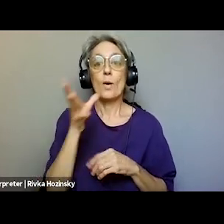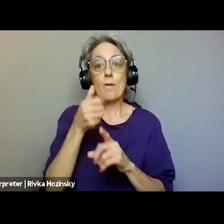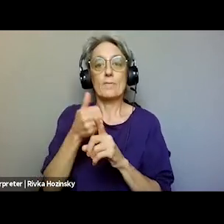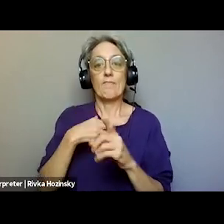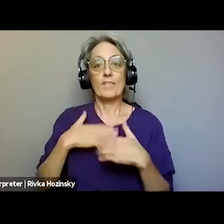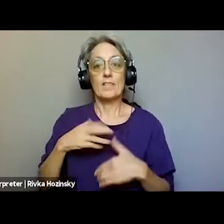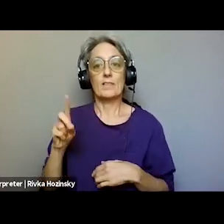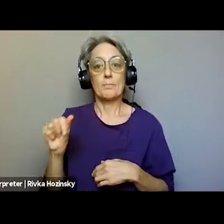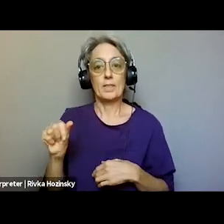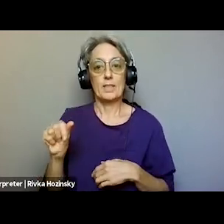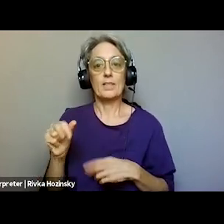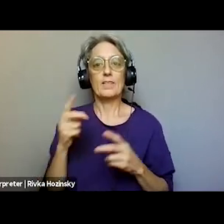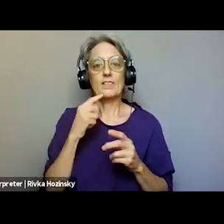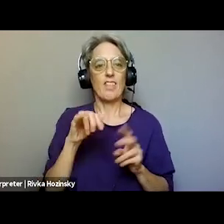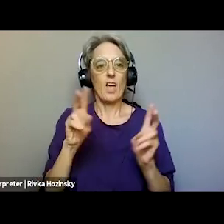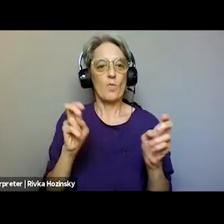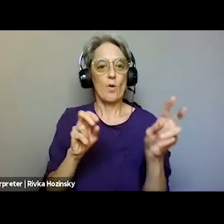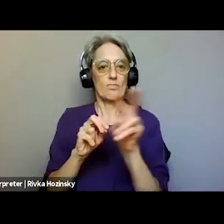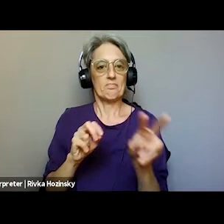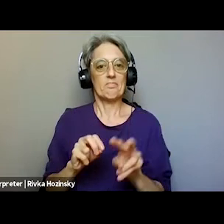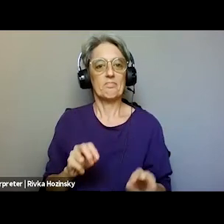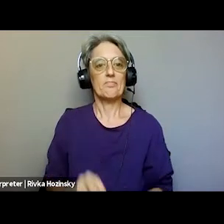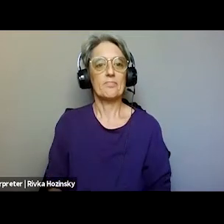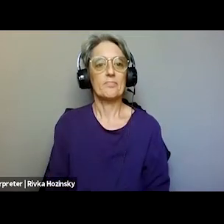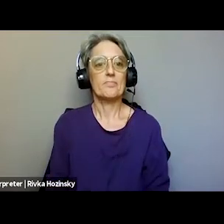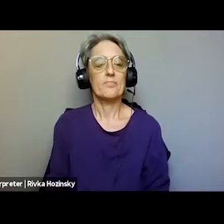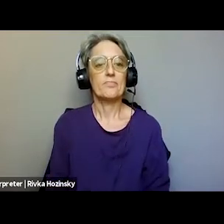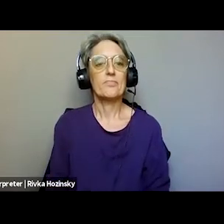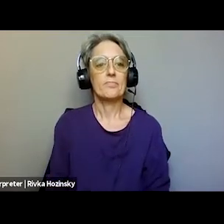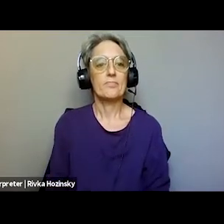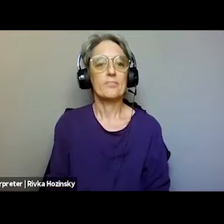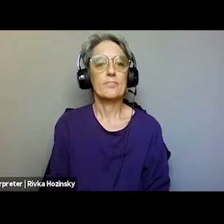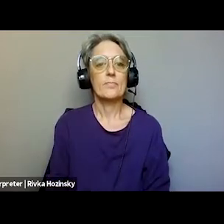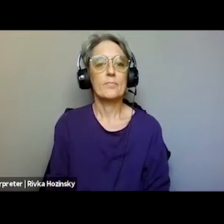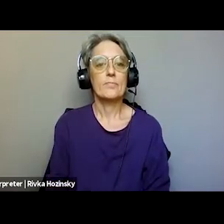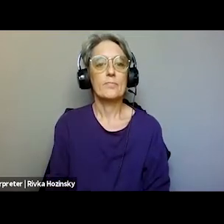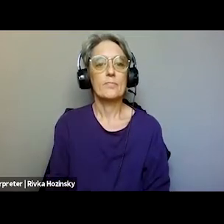them, (her pregnancy-related provider) I don't know what pediatrician to go to